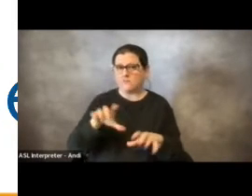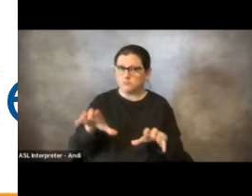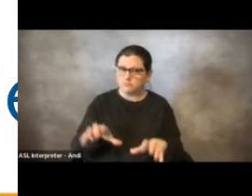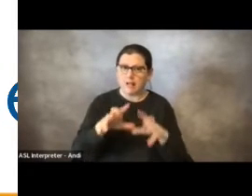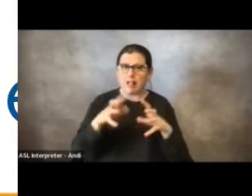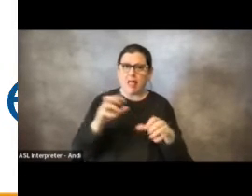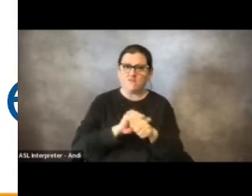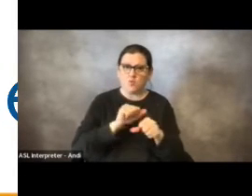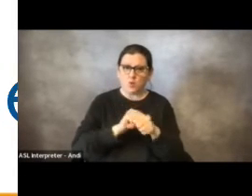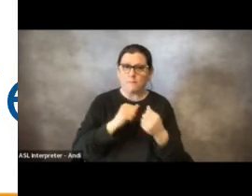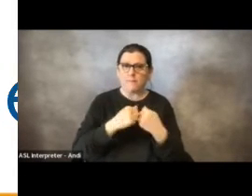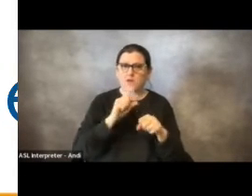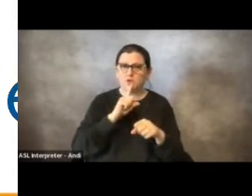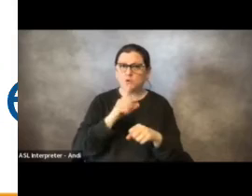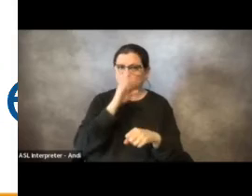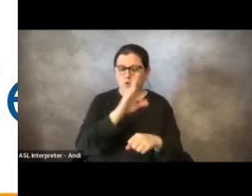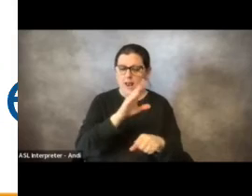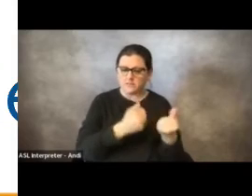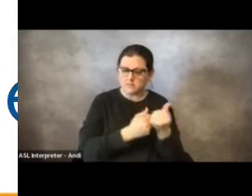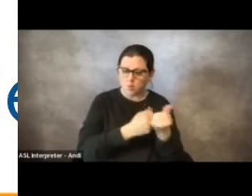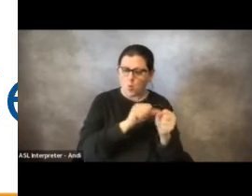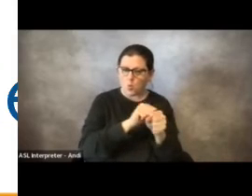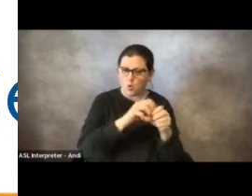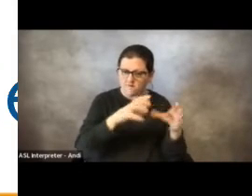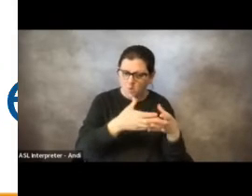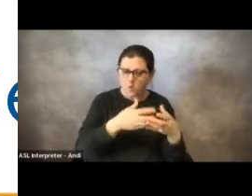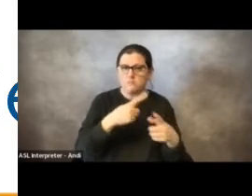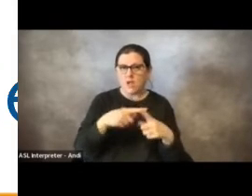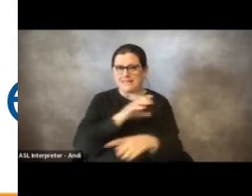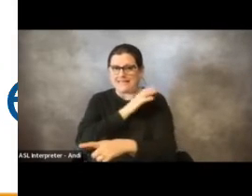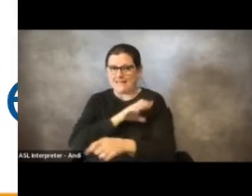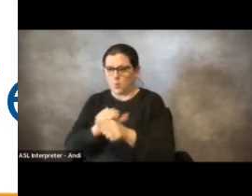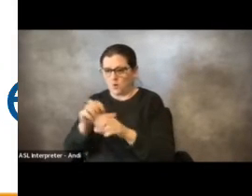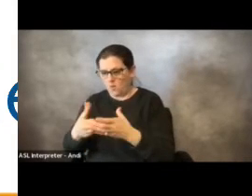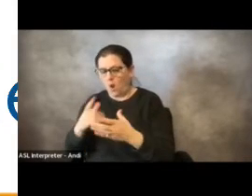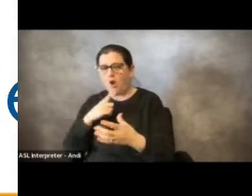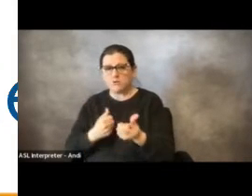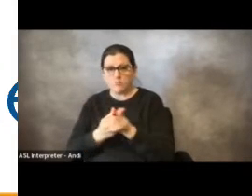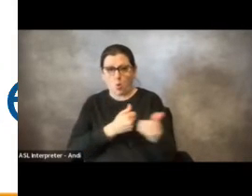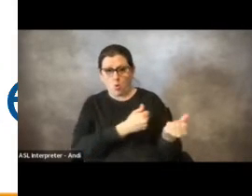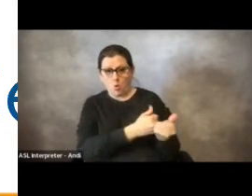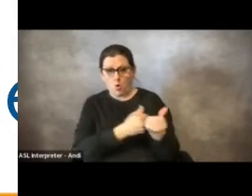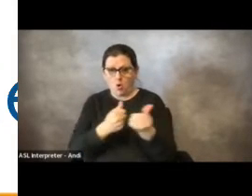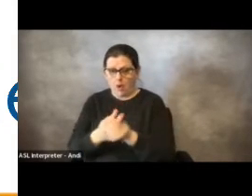support workforce and the clinical workforce are supported, and have the tools in their toolbox necessary to support people who present and